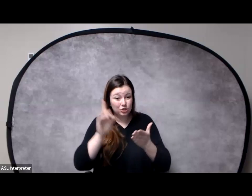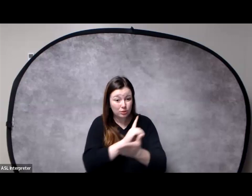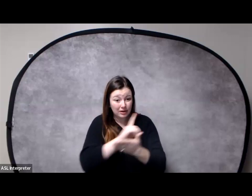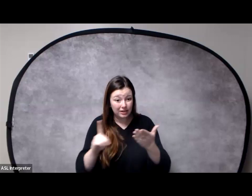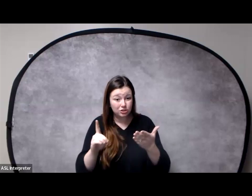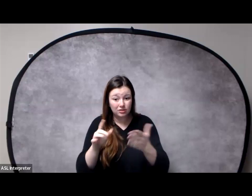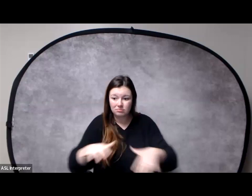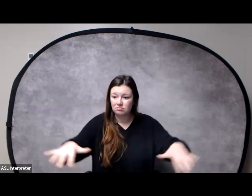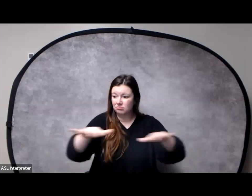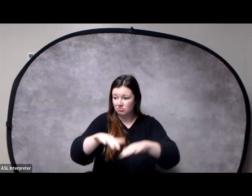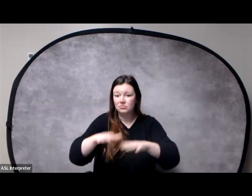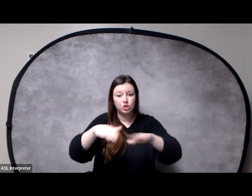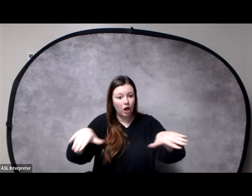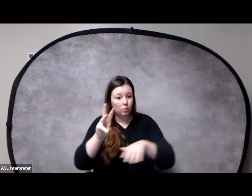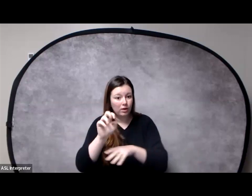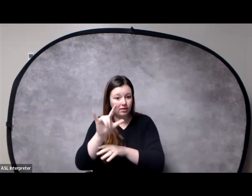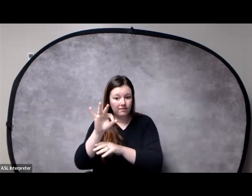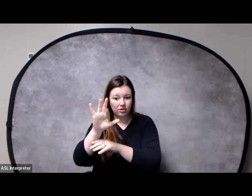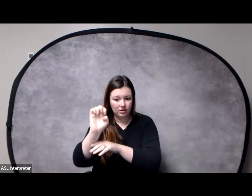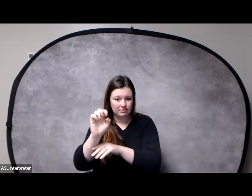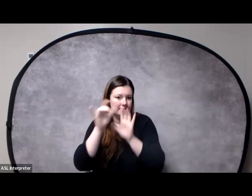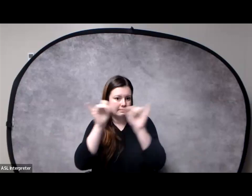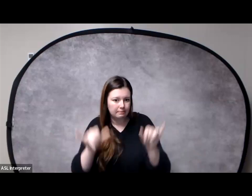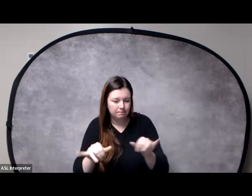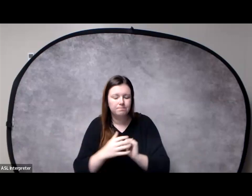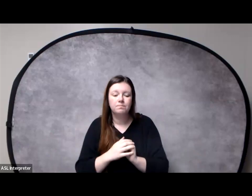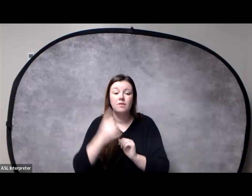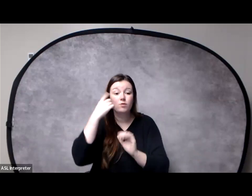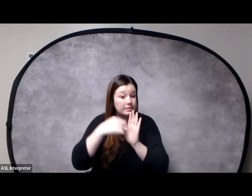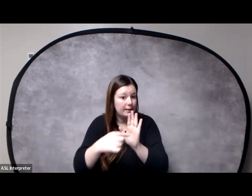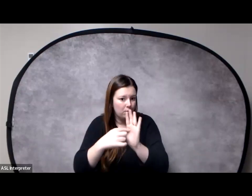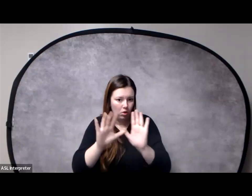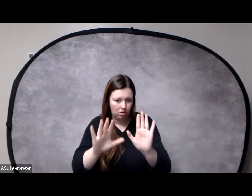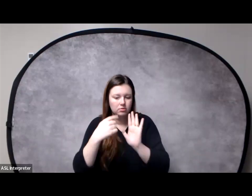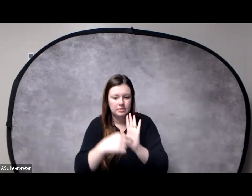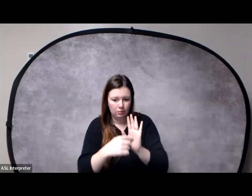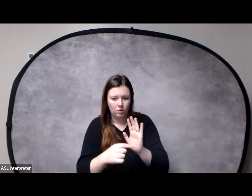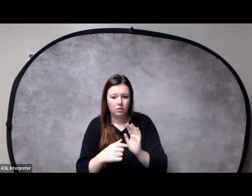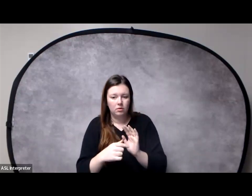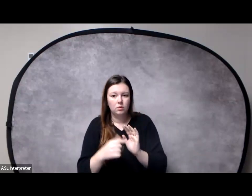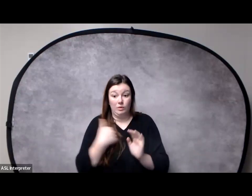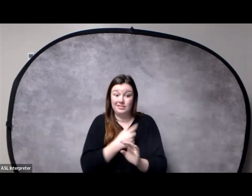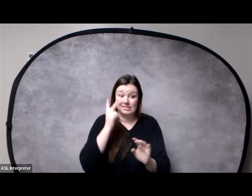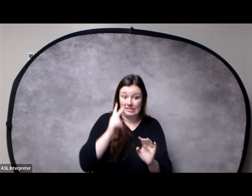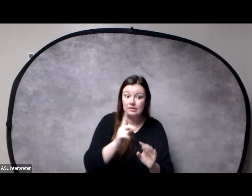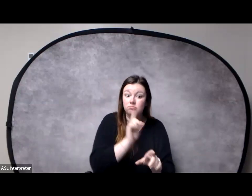For example, hypothetically but we see real life examples of this too often, removing